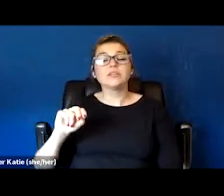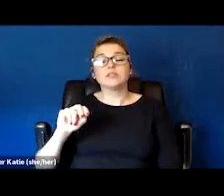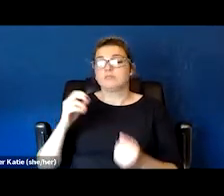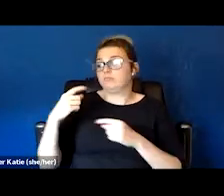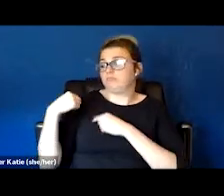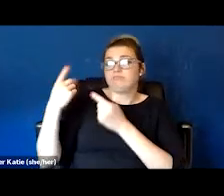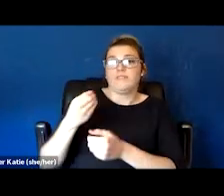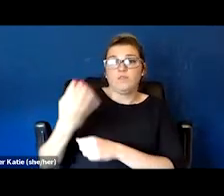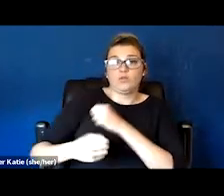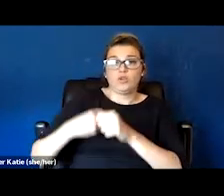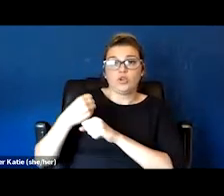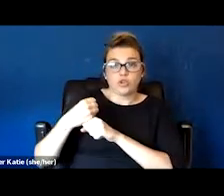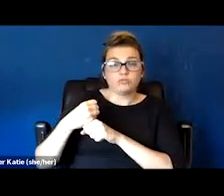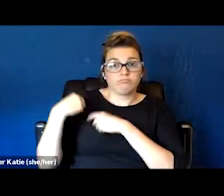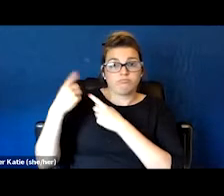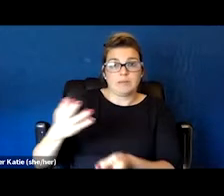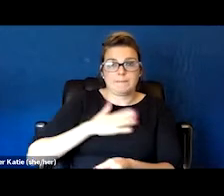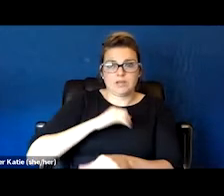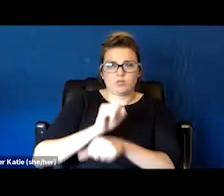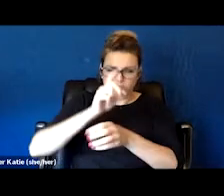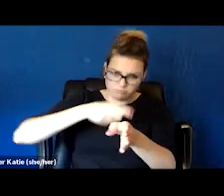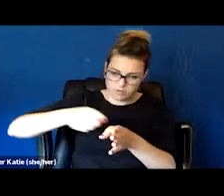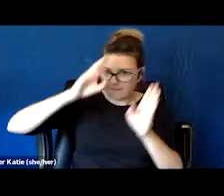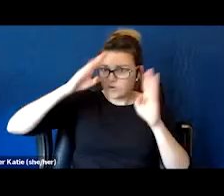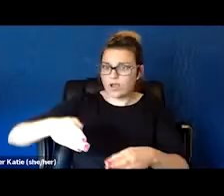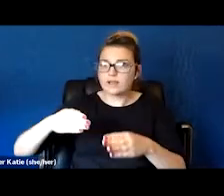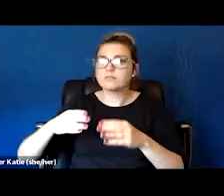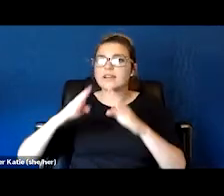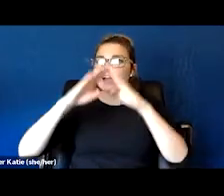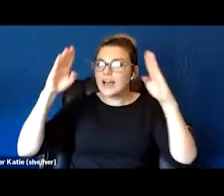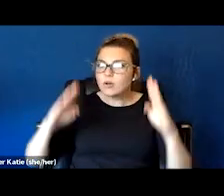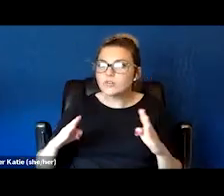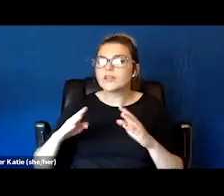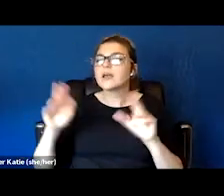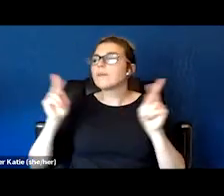has focused on housing and homelessness and healthcare coordination and Coordinated Entry as well.